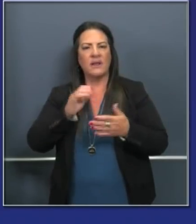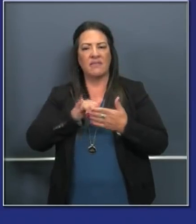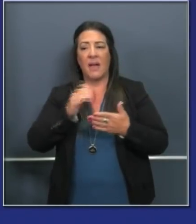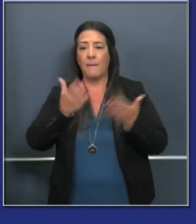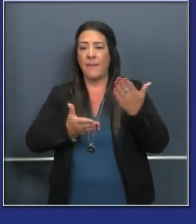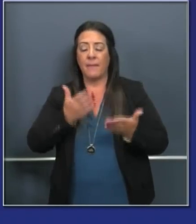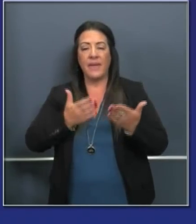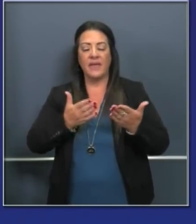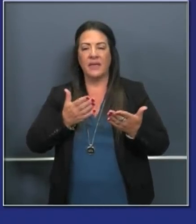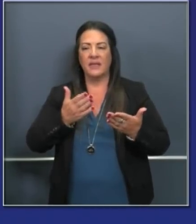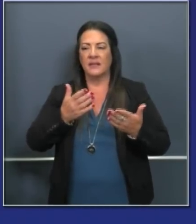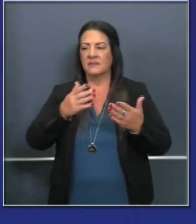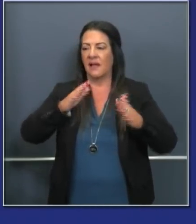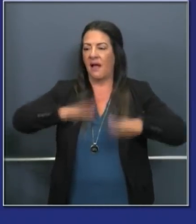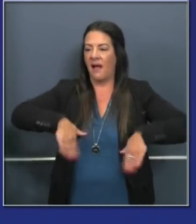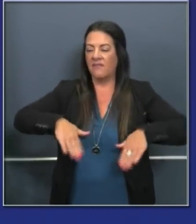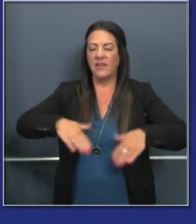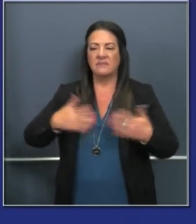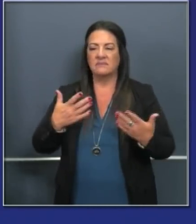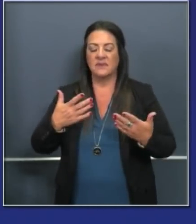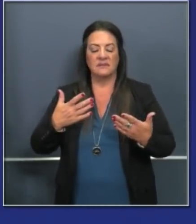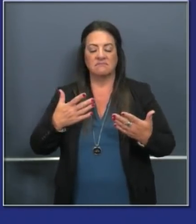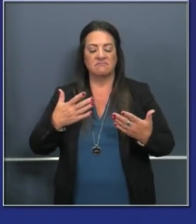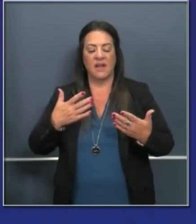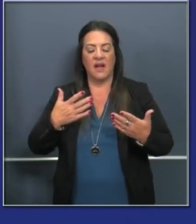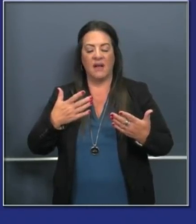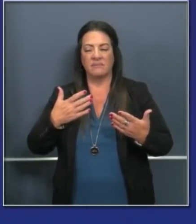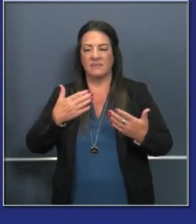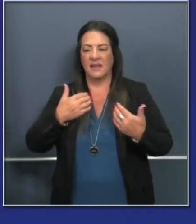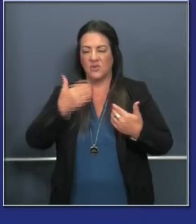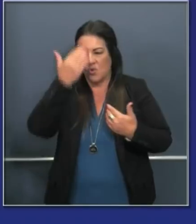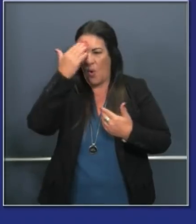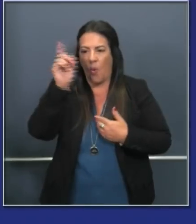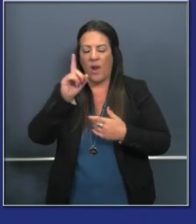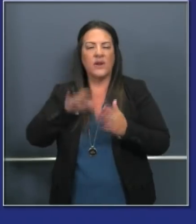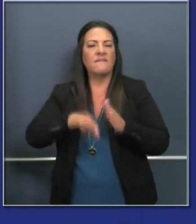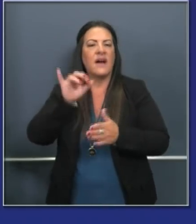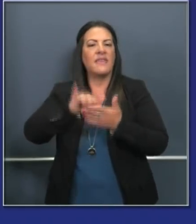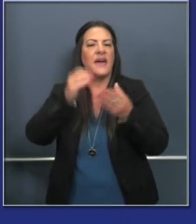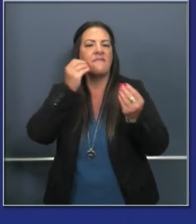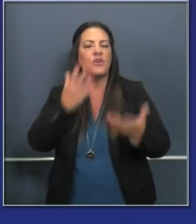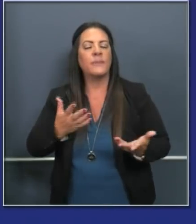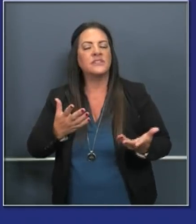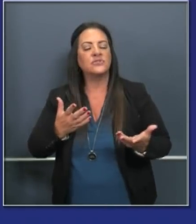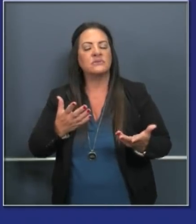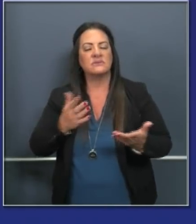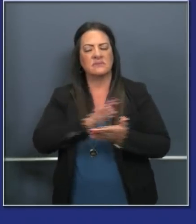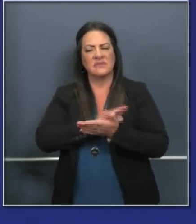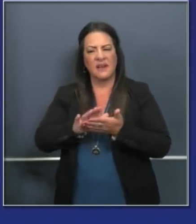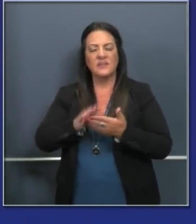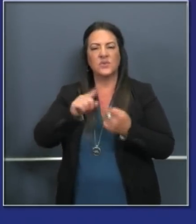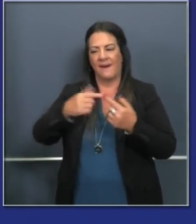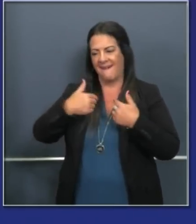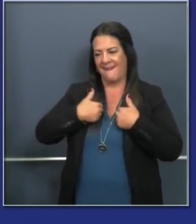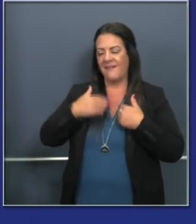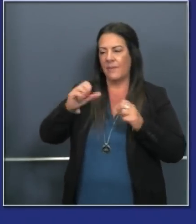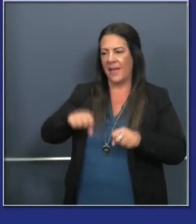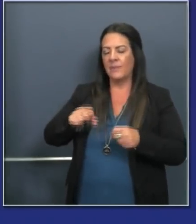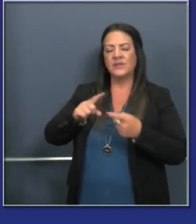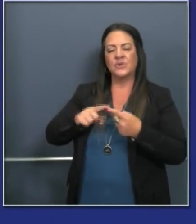LAUREATES AND OUR PARTNERS ACROSS THE SPECTRUM, INCLUDING AGAIN CITIZENS TO JUST HAVE AN EXPERTISE THAT HASN'T BEEN TAPPED TO HAVE BEEN ASKED